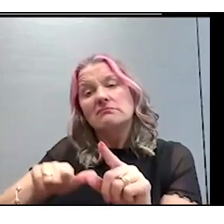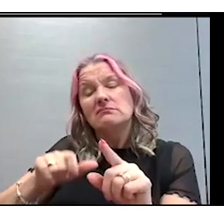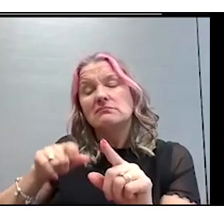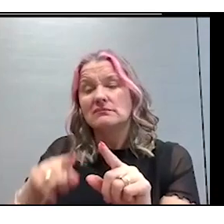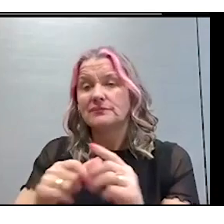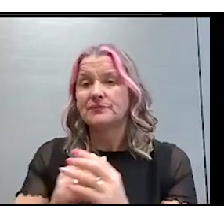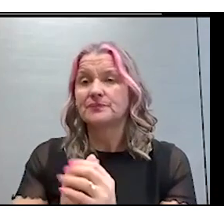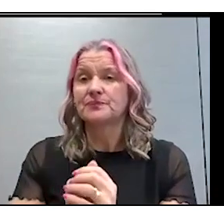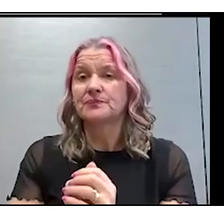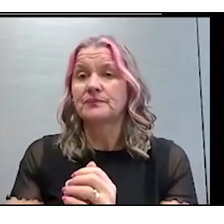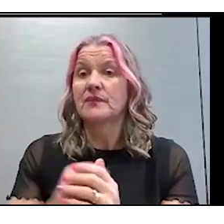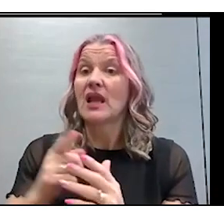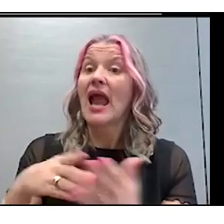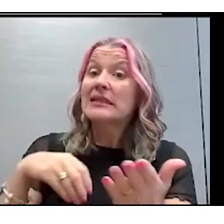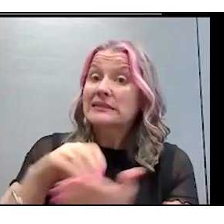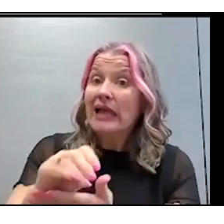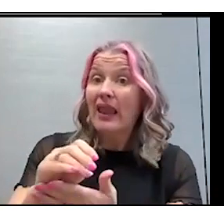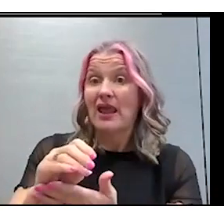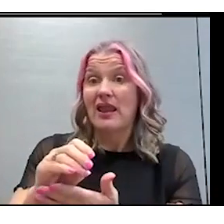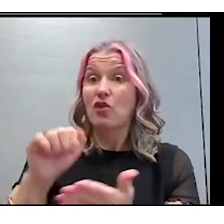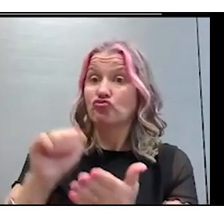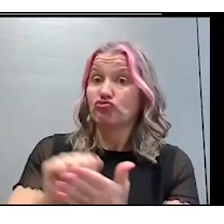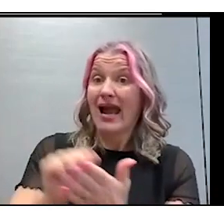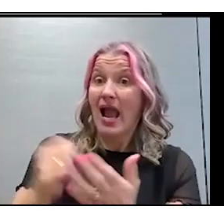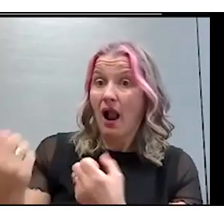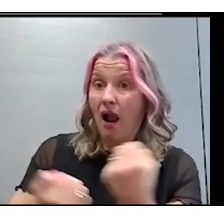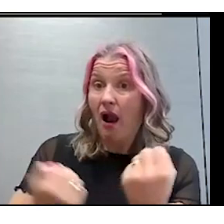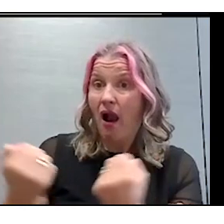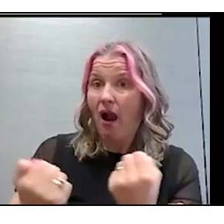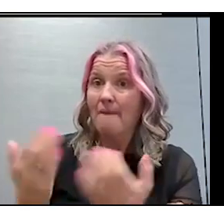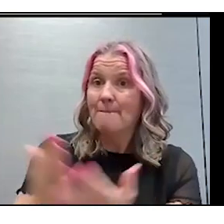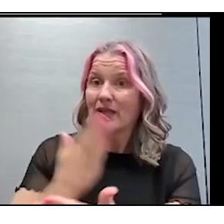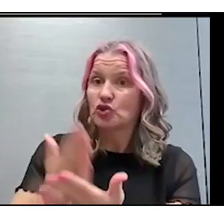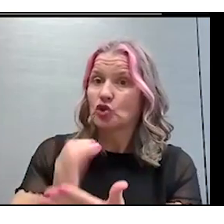So installing the right guard rails and ensuring that your technology is also